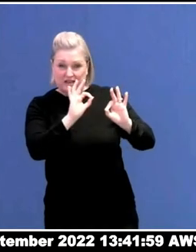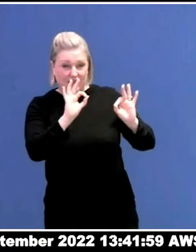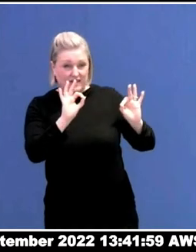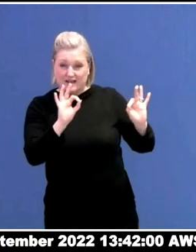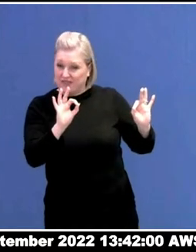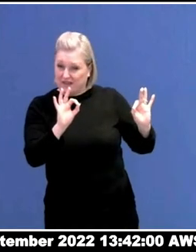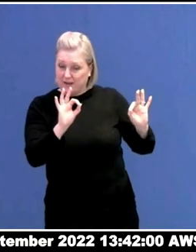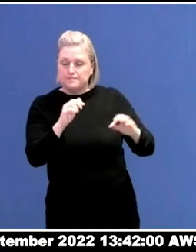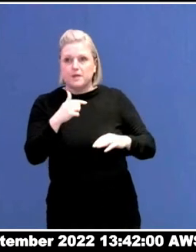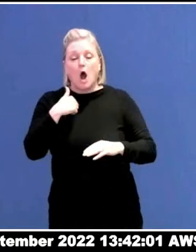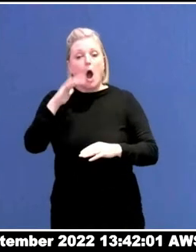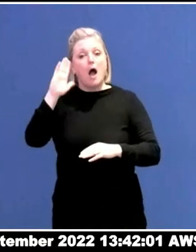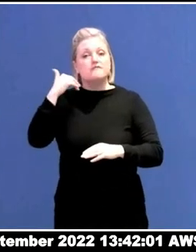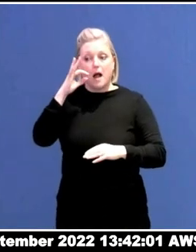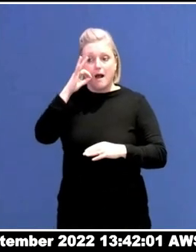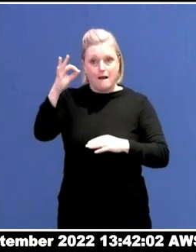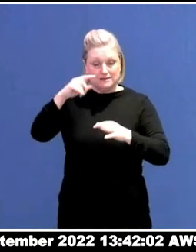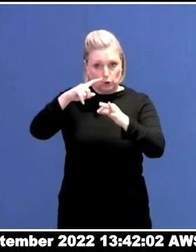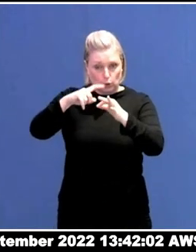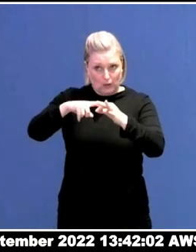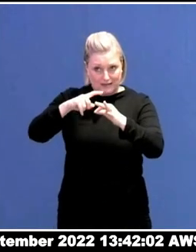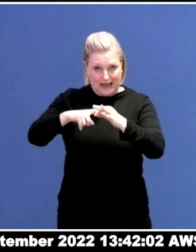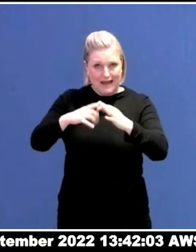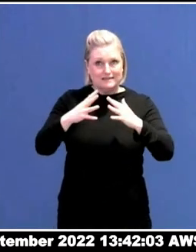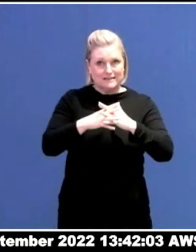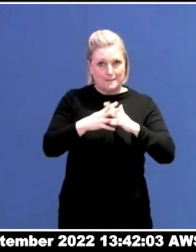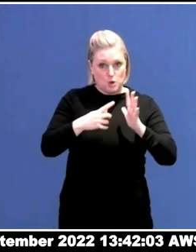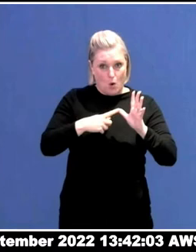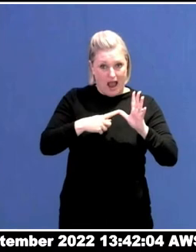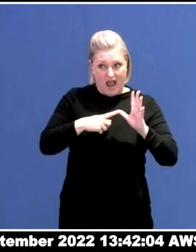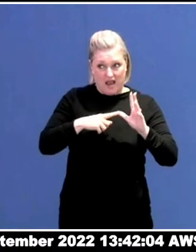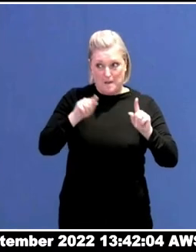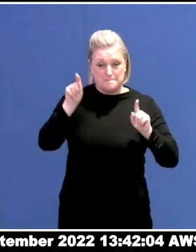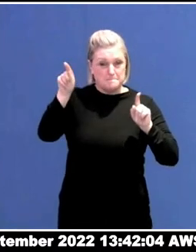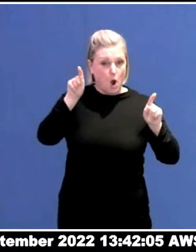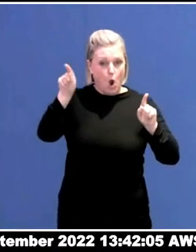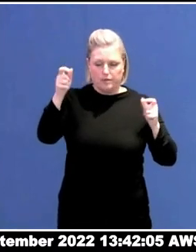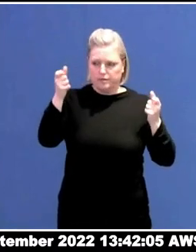Queensland and Western Australia - they do not have any disability disaggregated data.